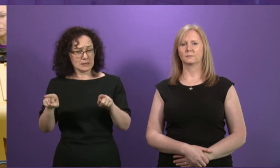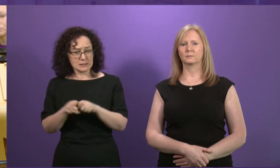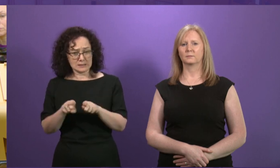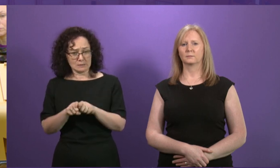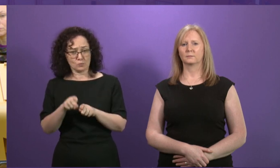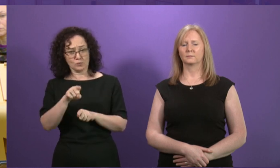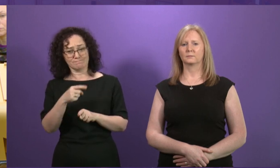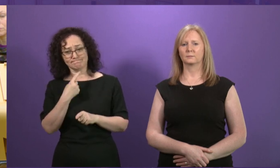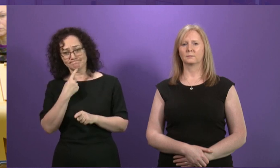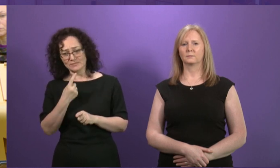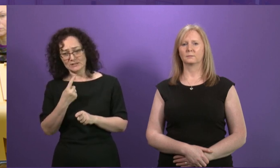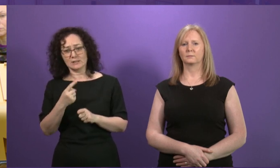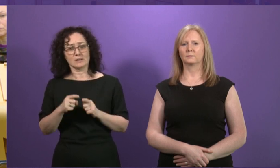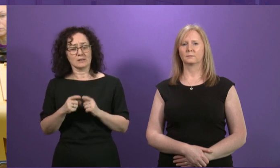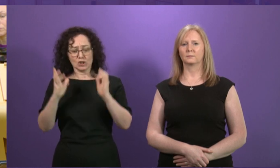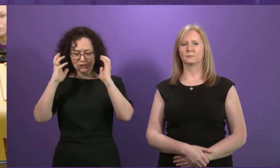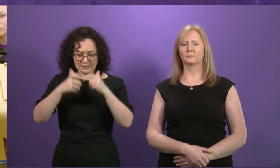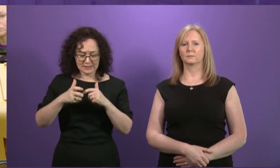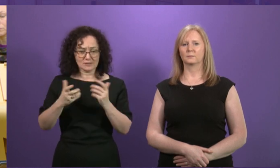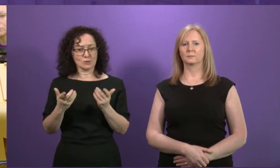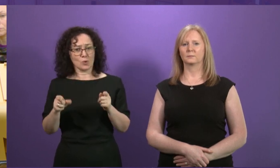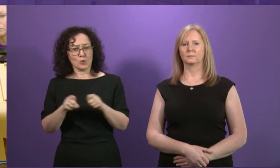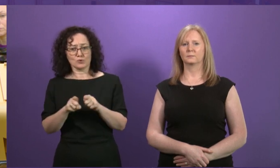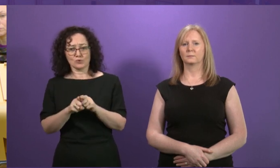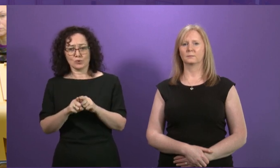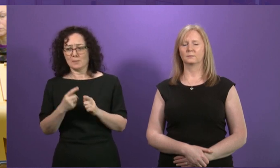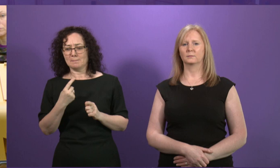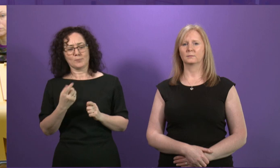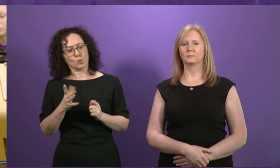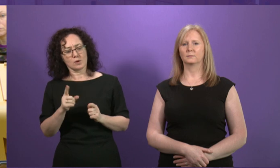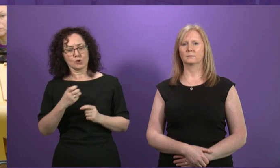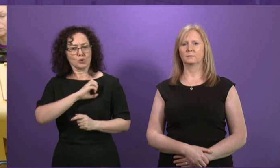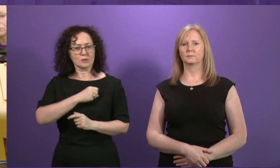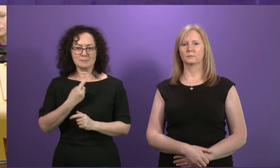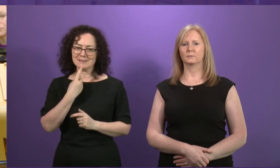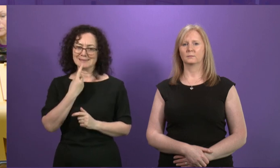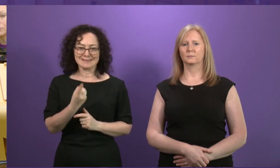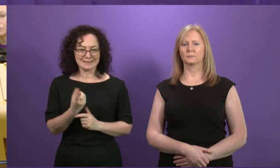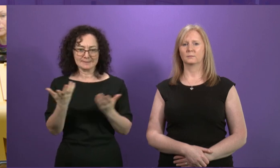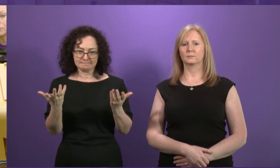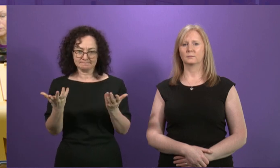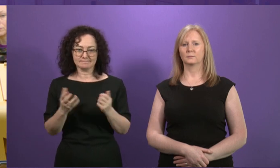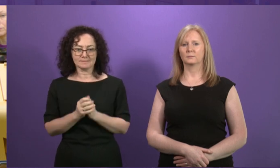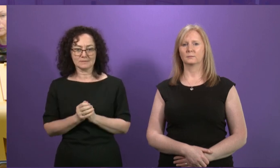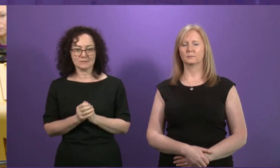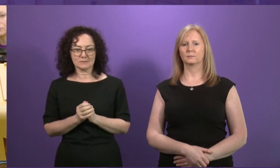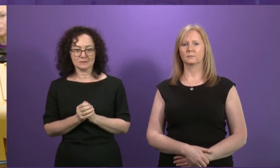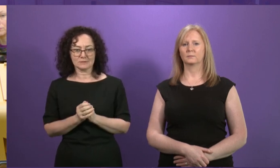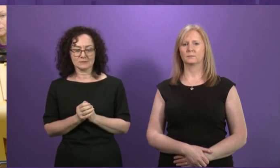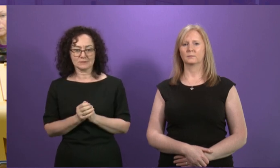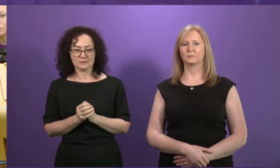Smith of GMB and Pat Rafferty of Unite the union that BiFab may be facing unfair challenges